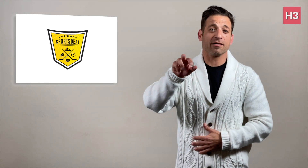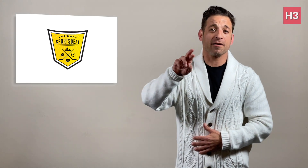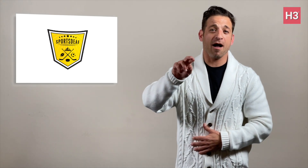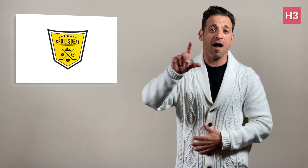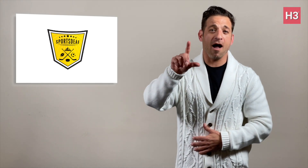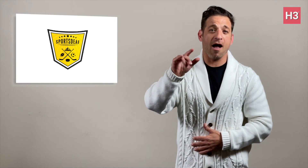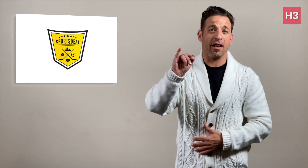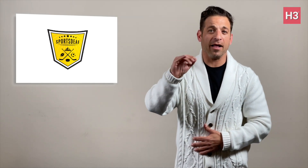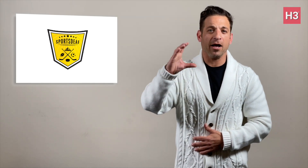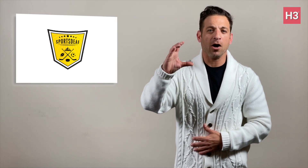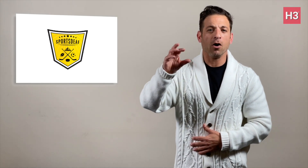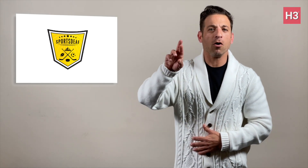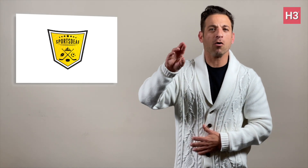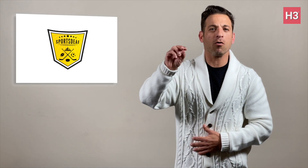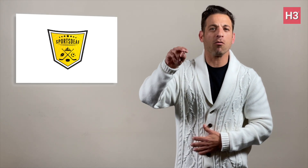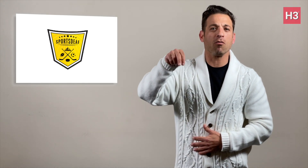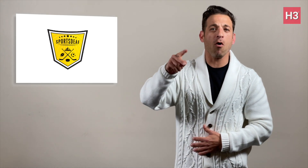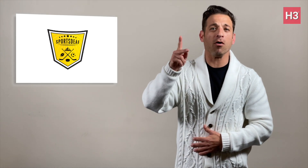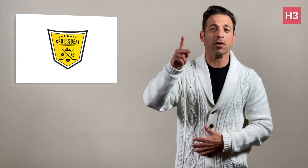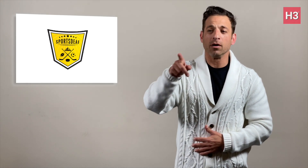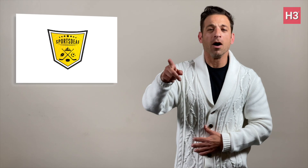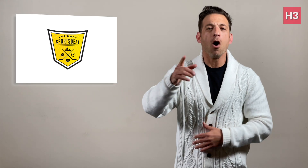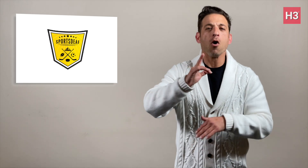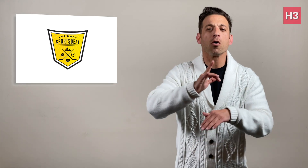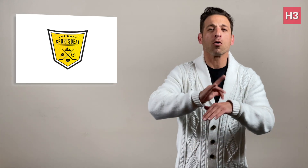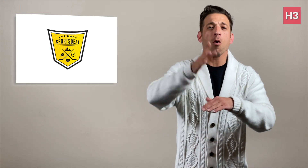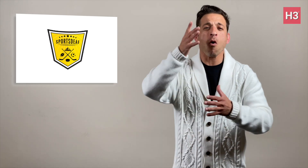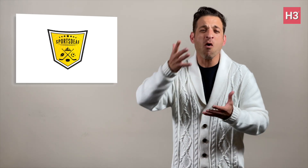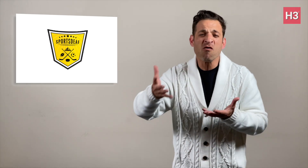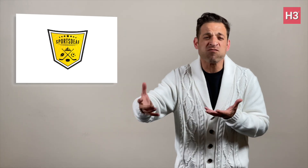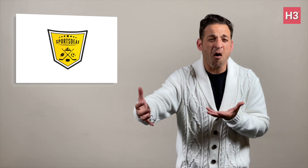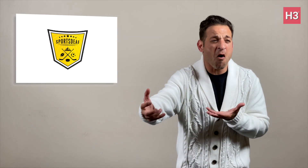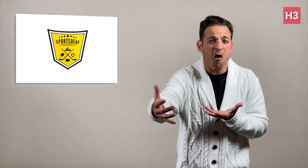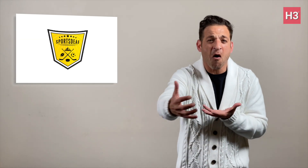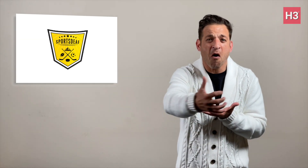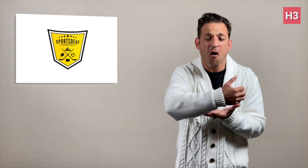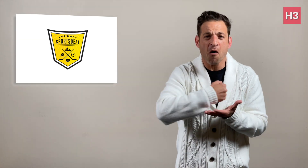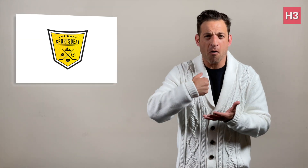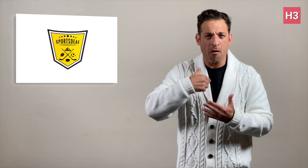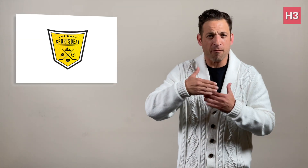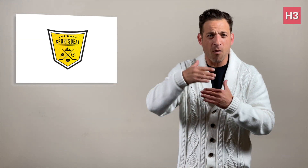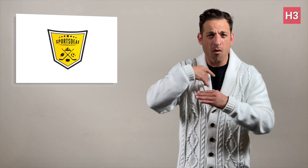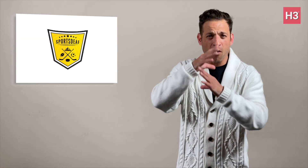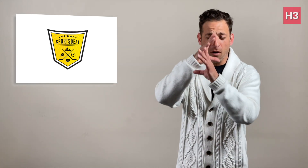not only grabbed my attention,